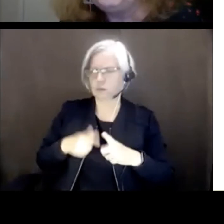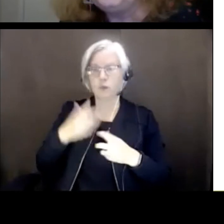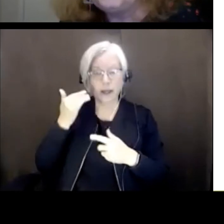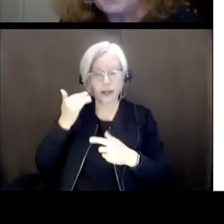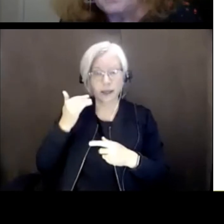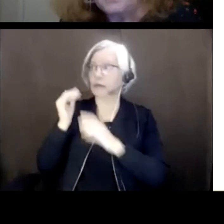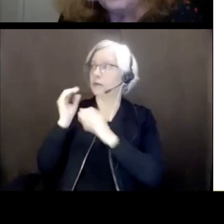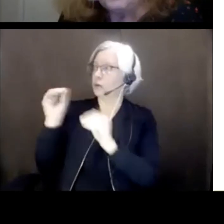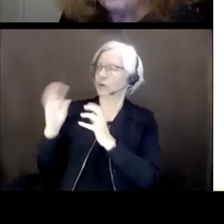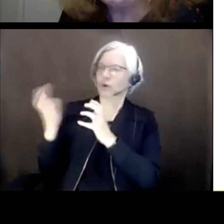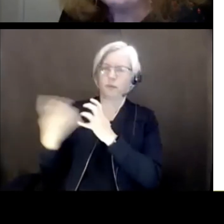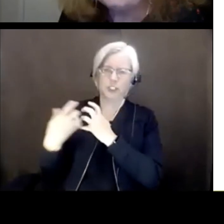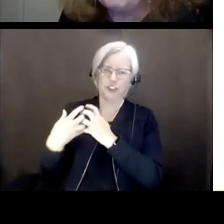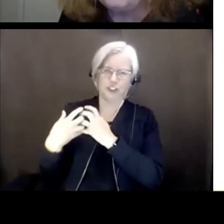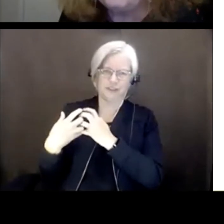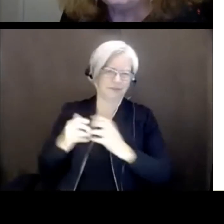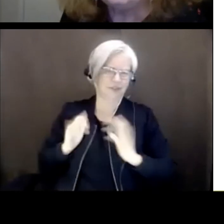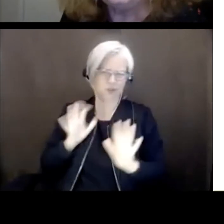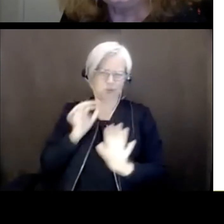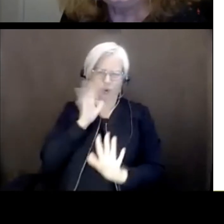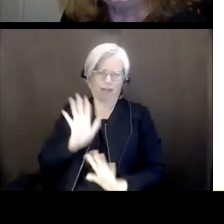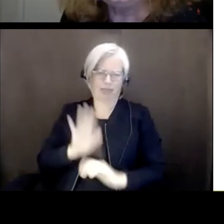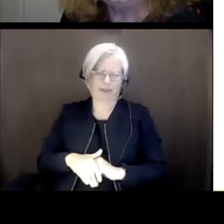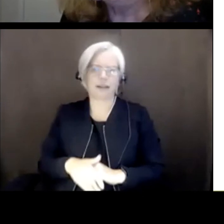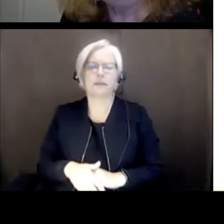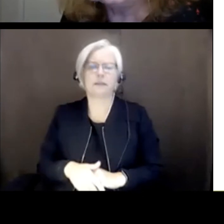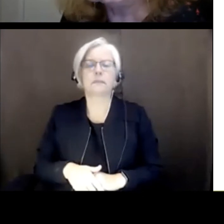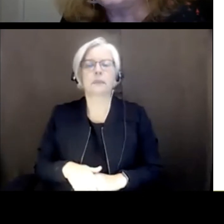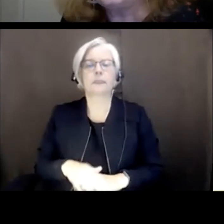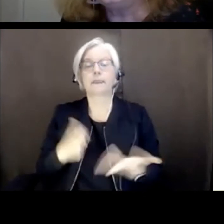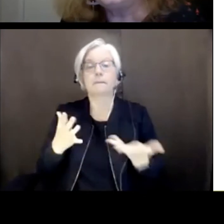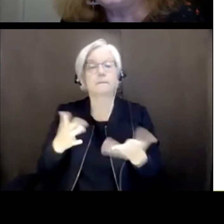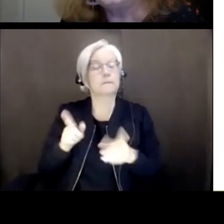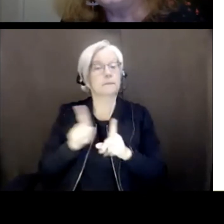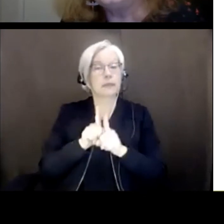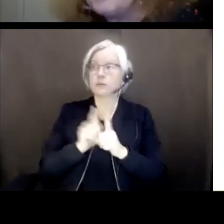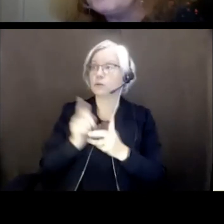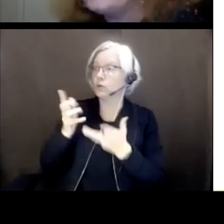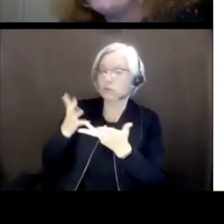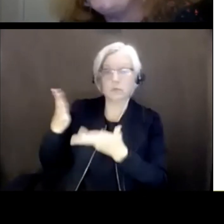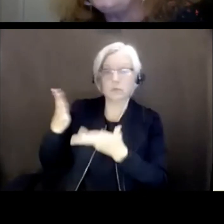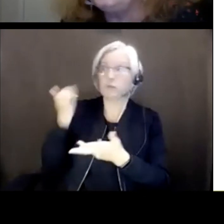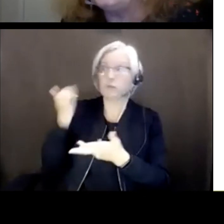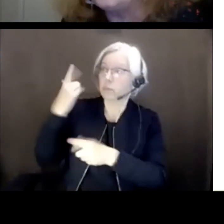YOU WANT TO PARTICIPATE IN DISCUSSIONS ABOUT THE ACCOMMODATIONS BECAUSE THEY'RE ABOUT YOU